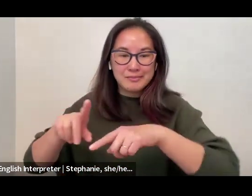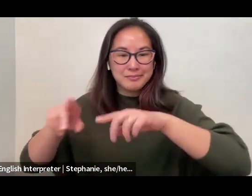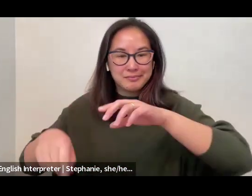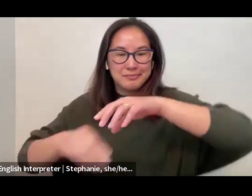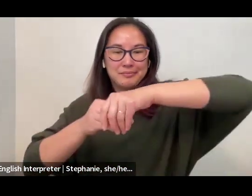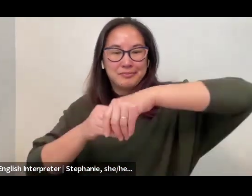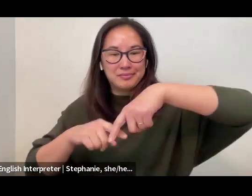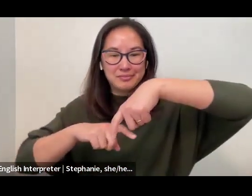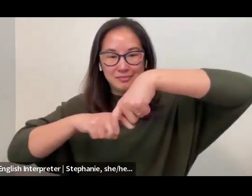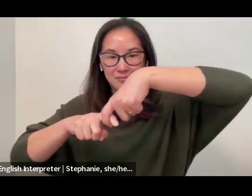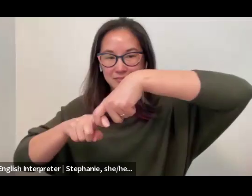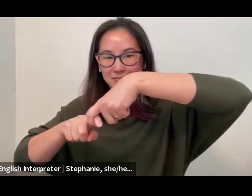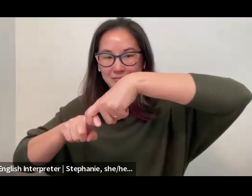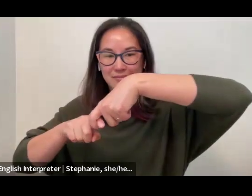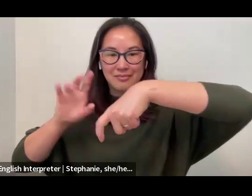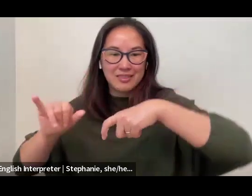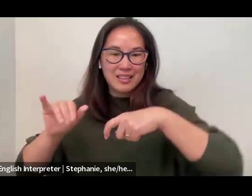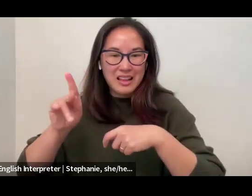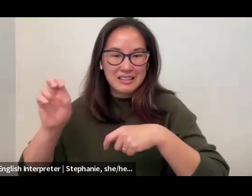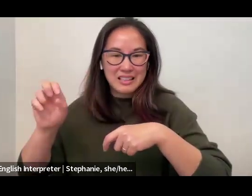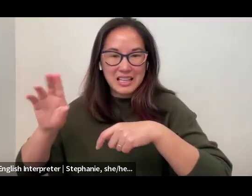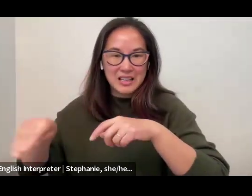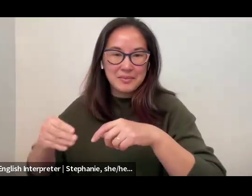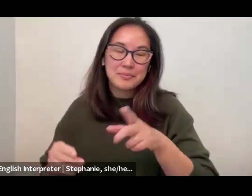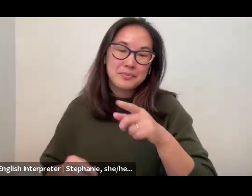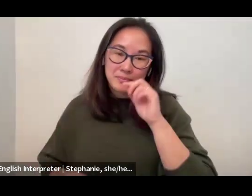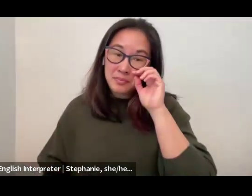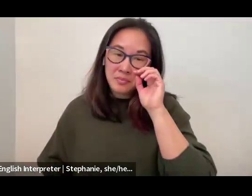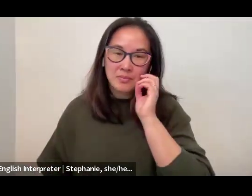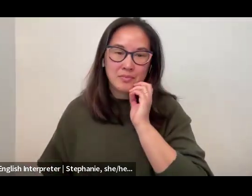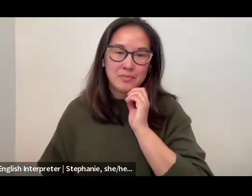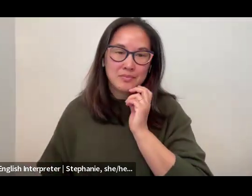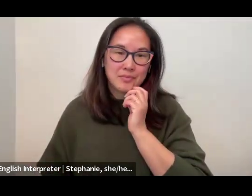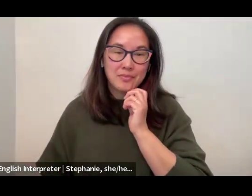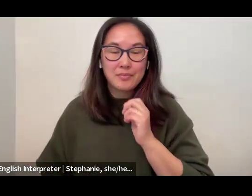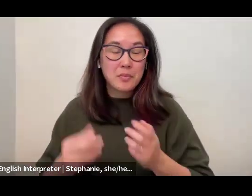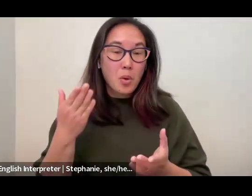If you have the band, you could put the band around your knees. That's sitting.